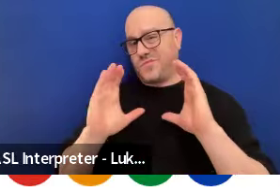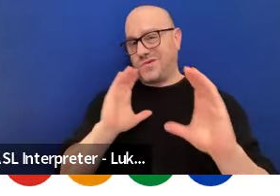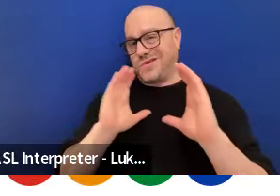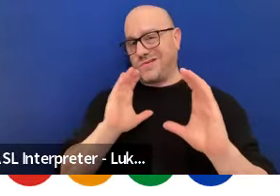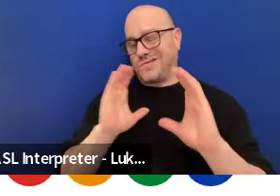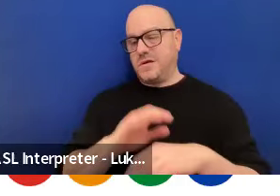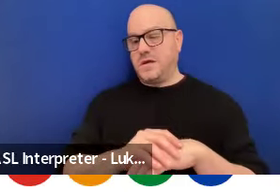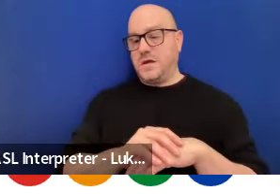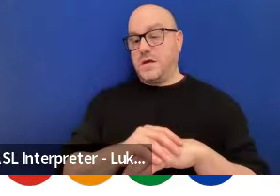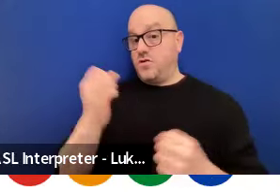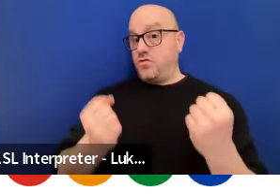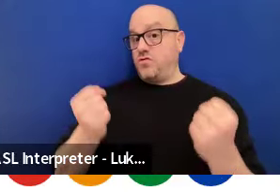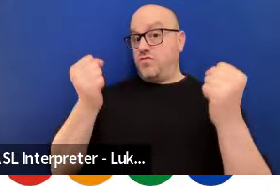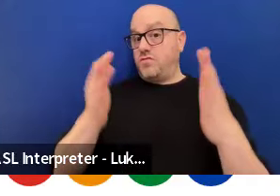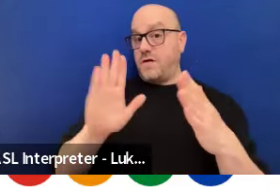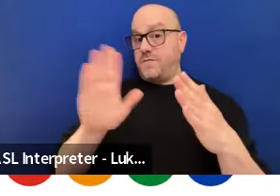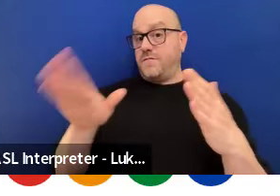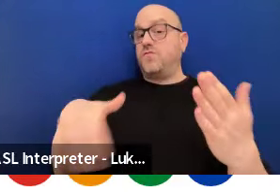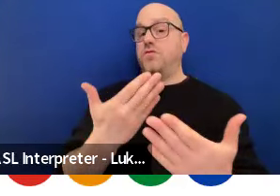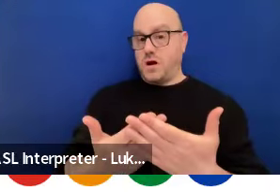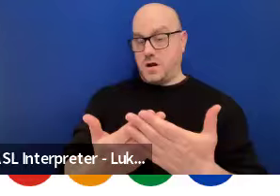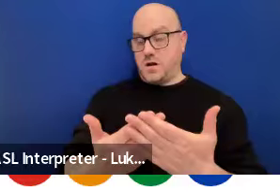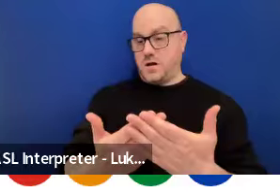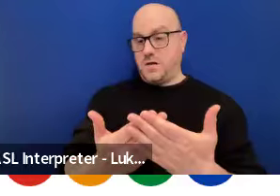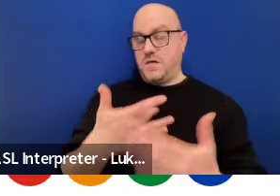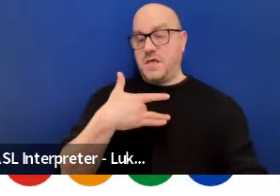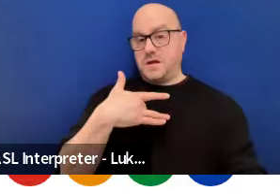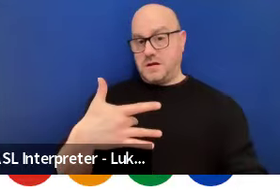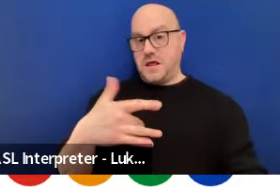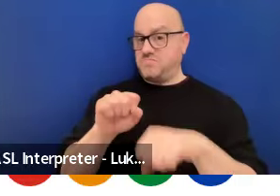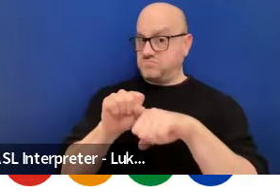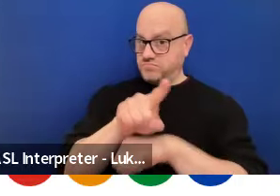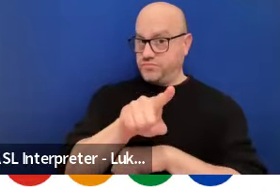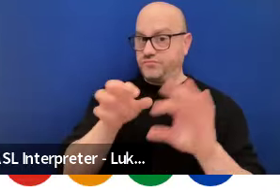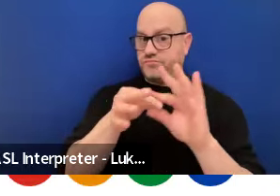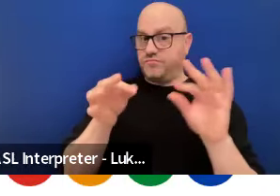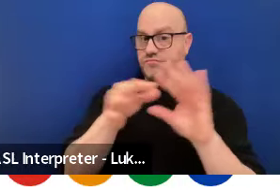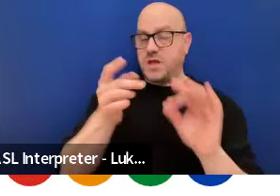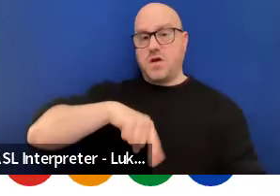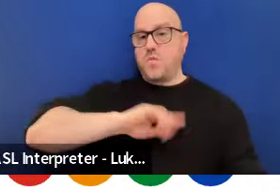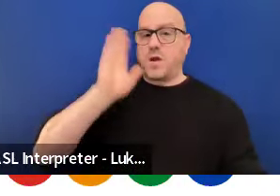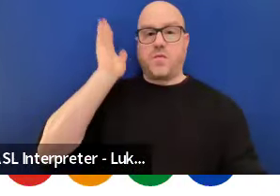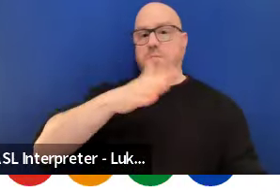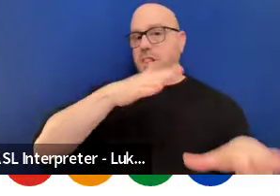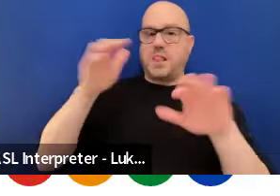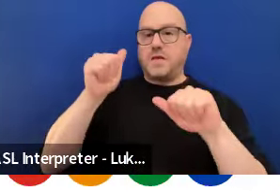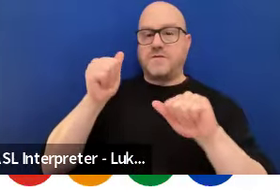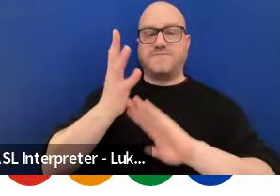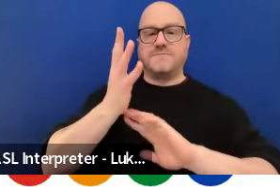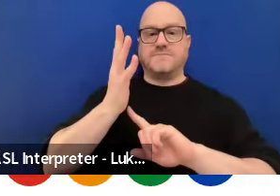ARE TWO THINGS. COMMUNICATION.